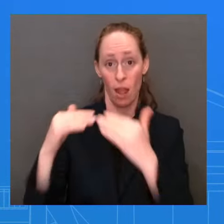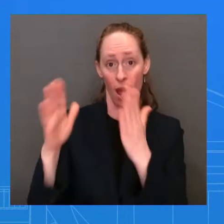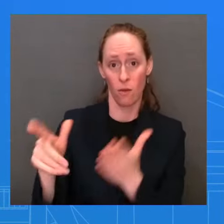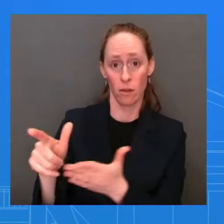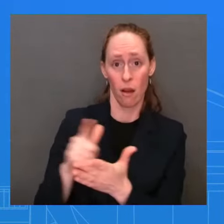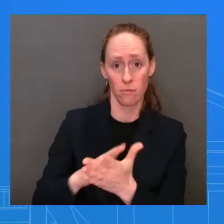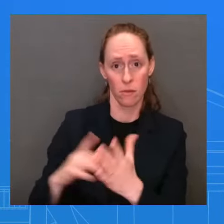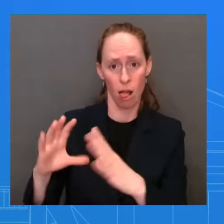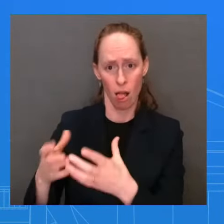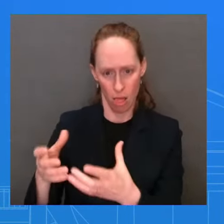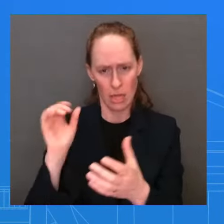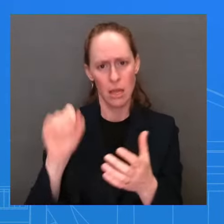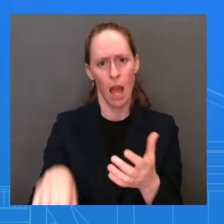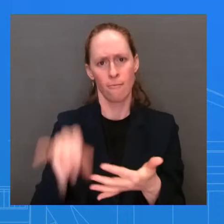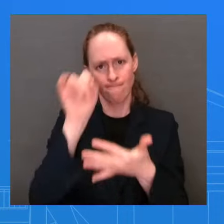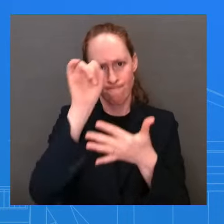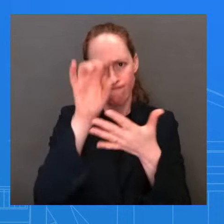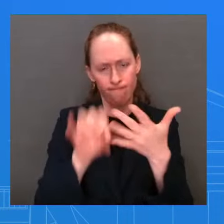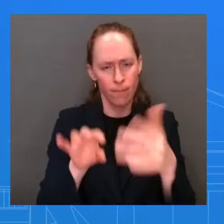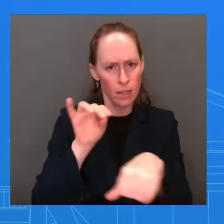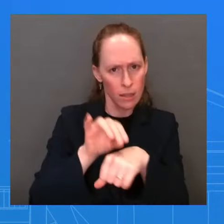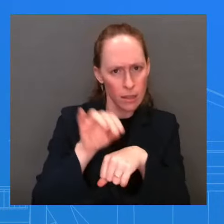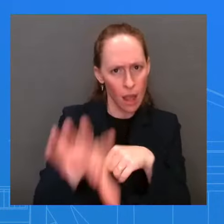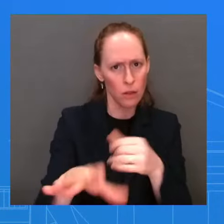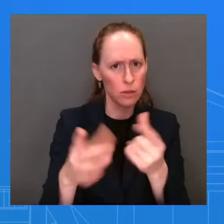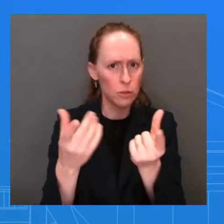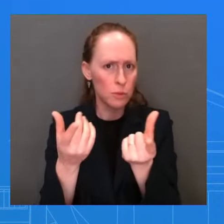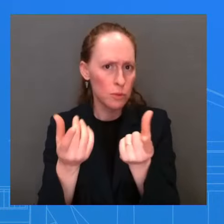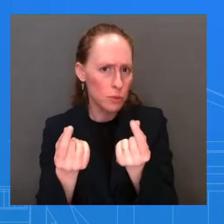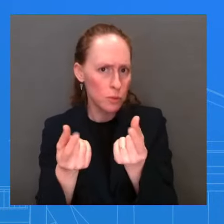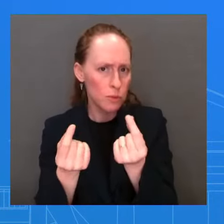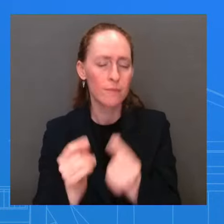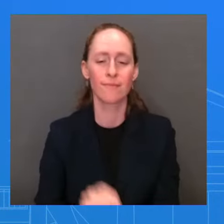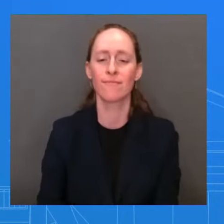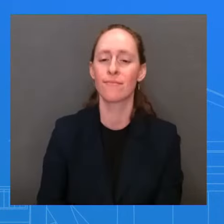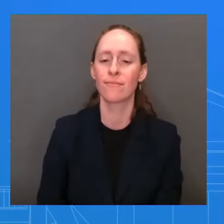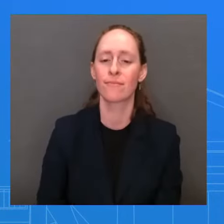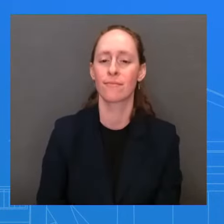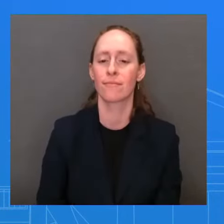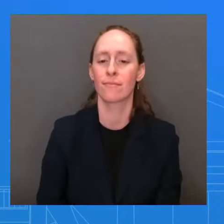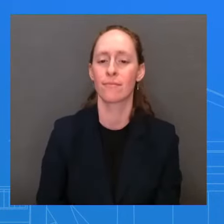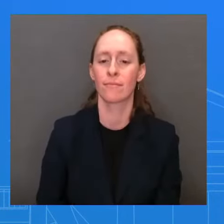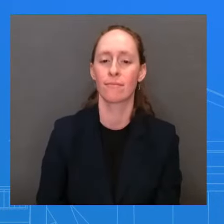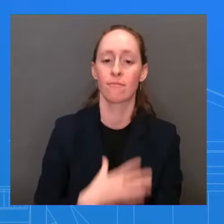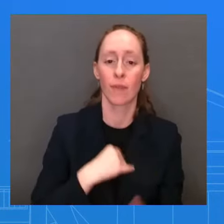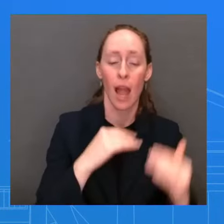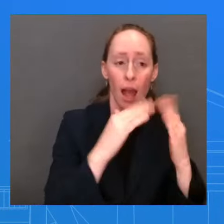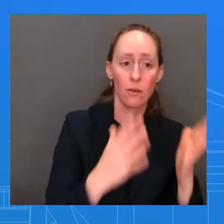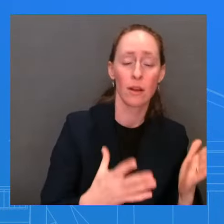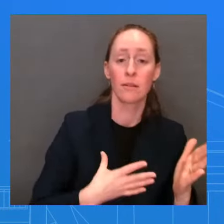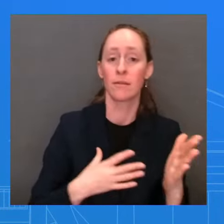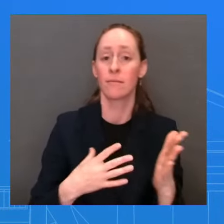to the team here and also to White House staffers to make sure that we understand the protocol and the process.